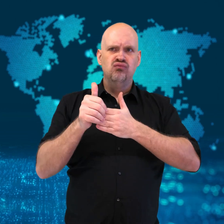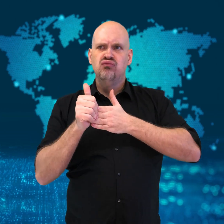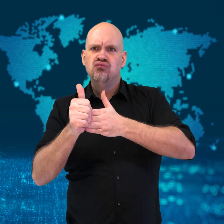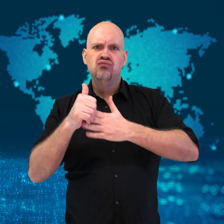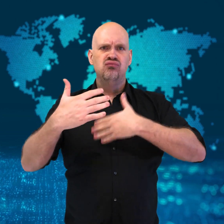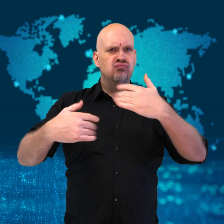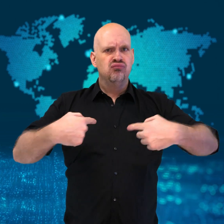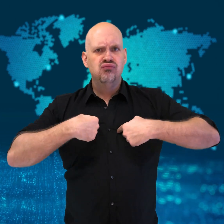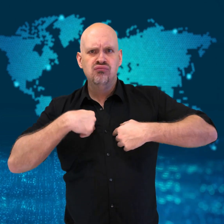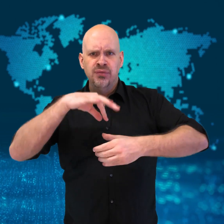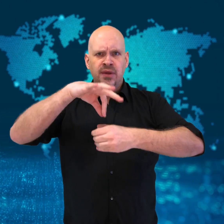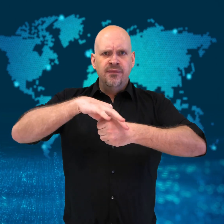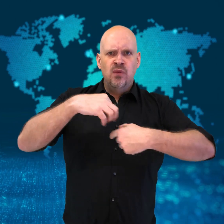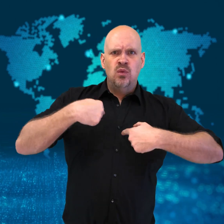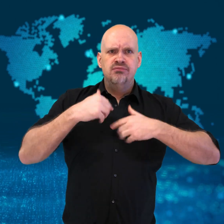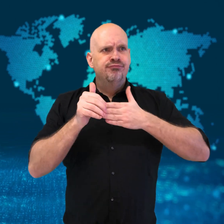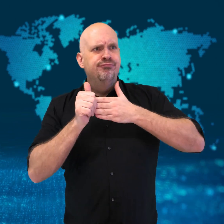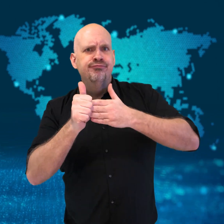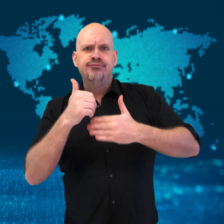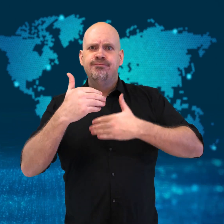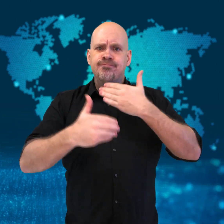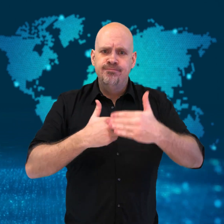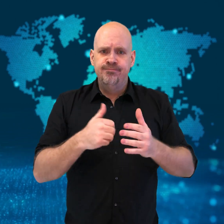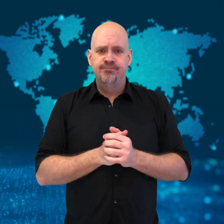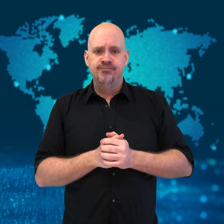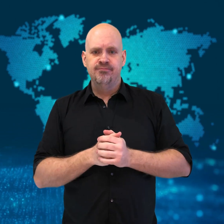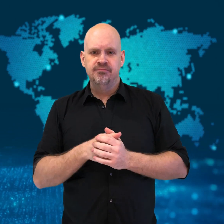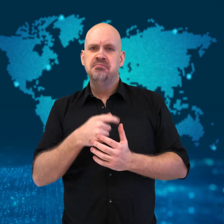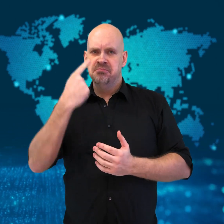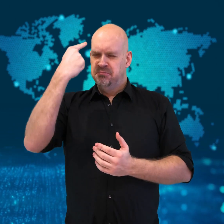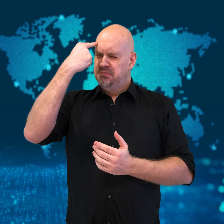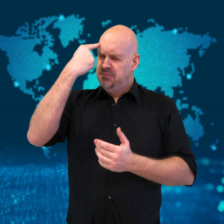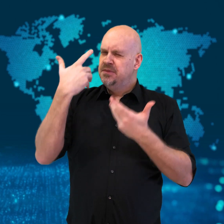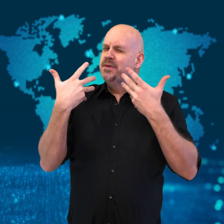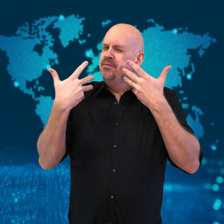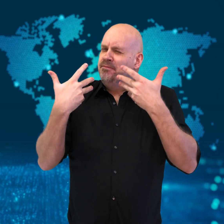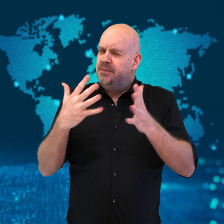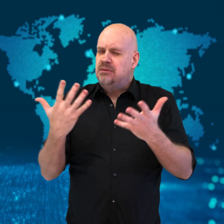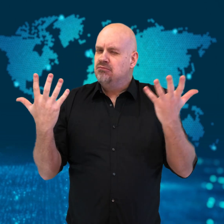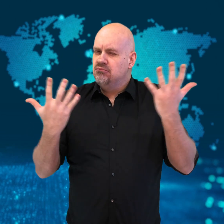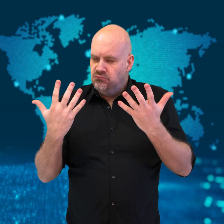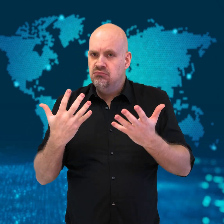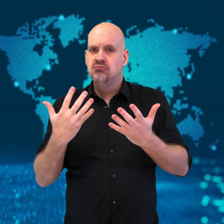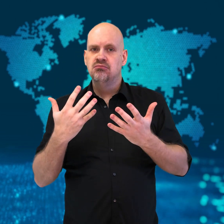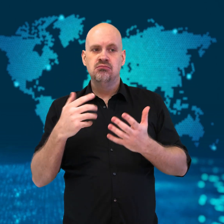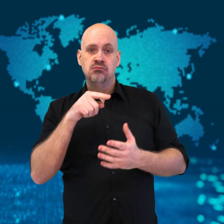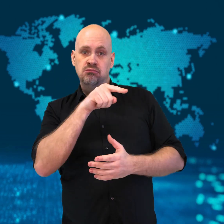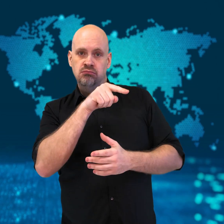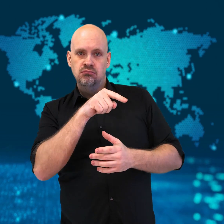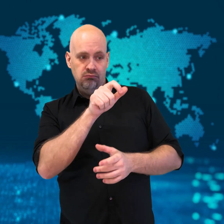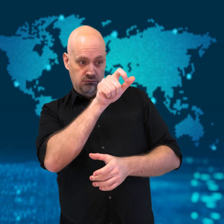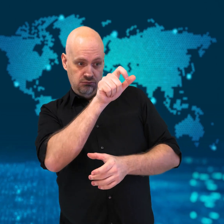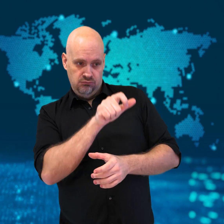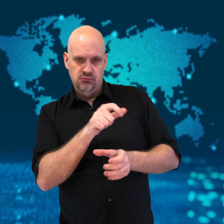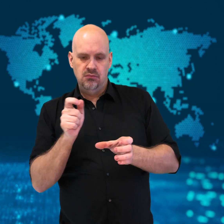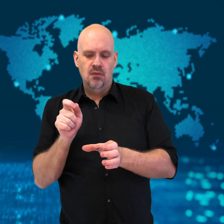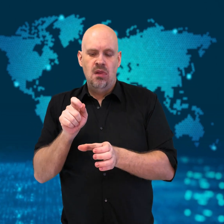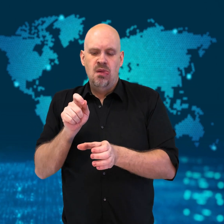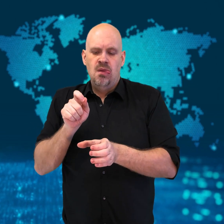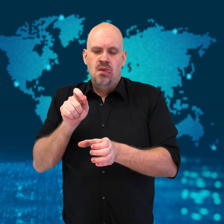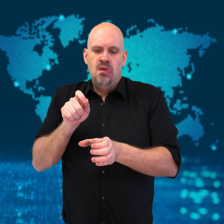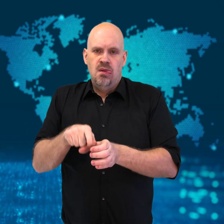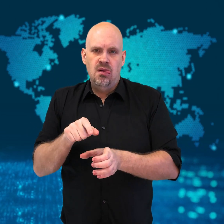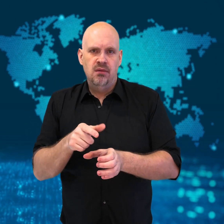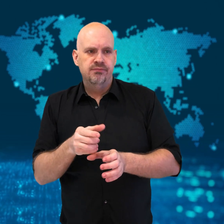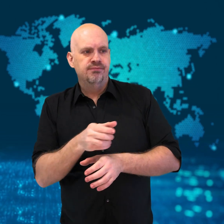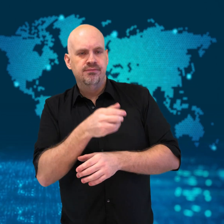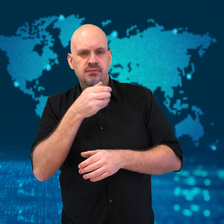support of Alexey Navalny and ordered them to leave the country.